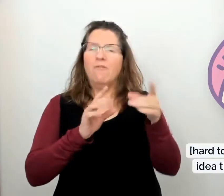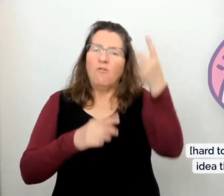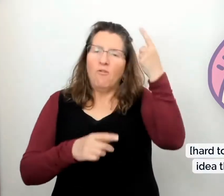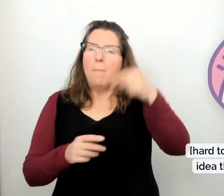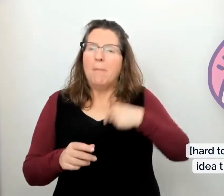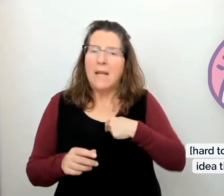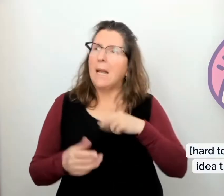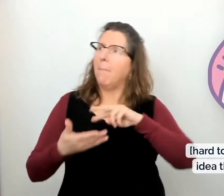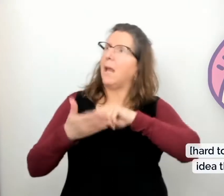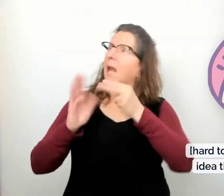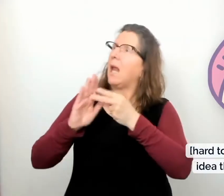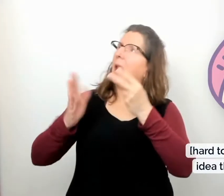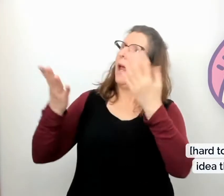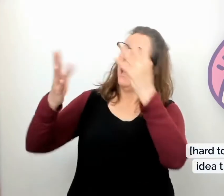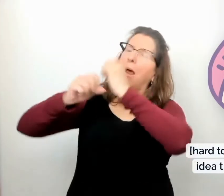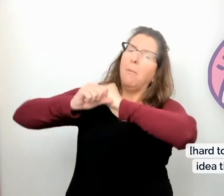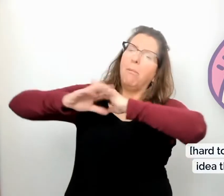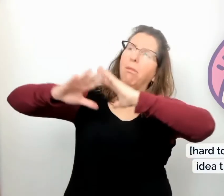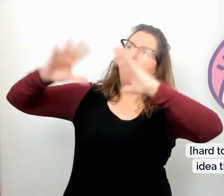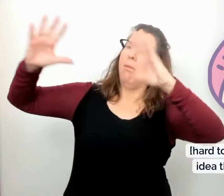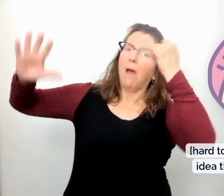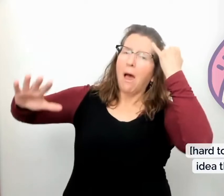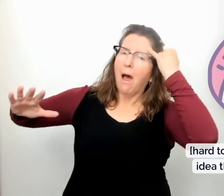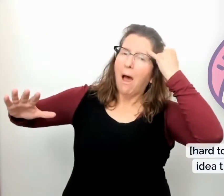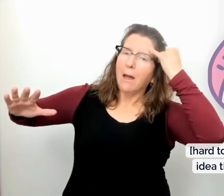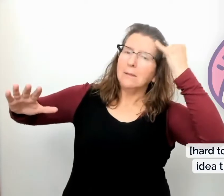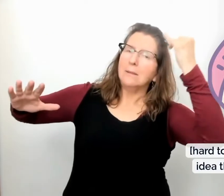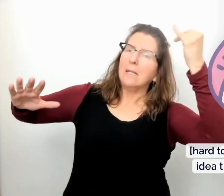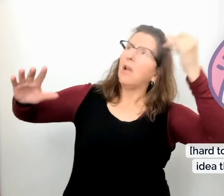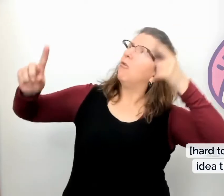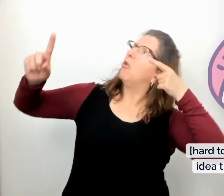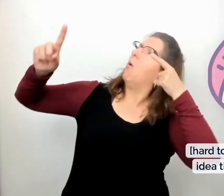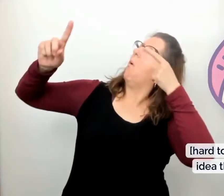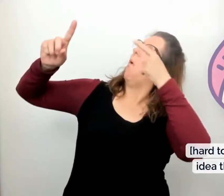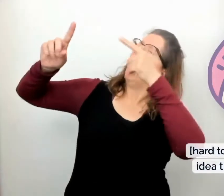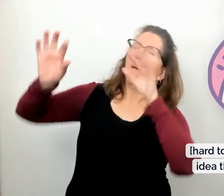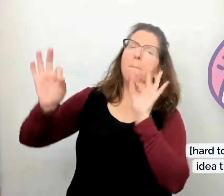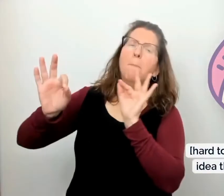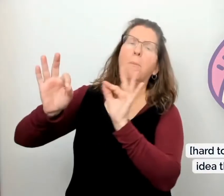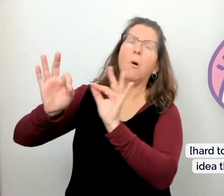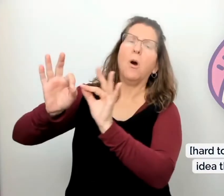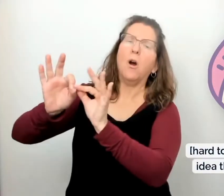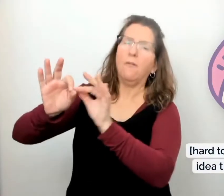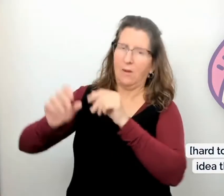To me unicorns represent an ideal world of harmony and perfection.